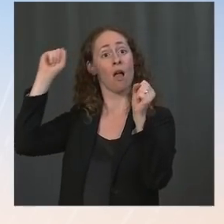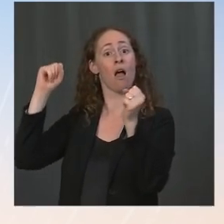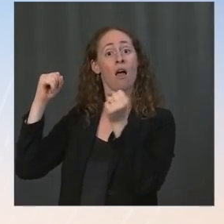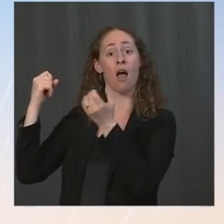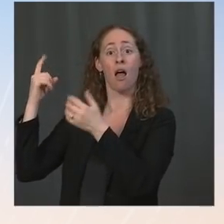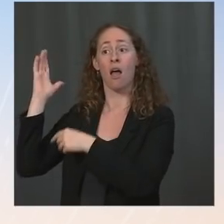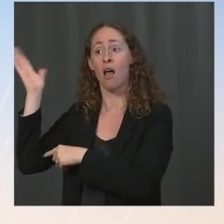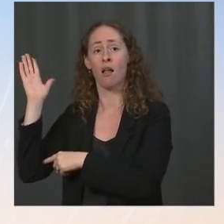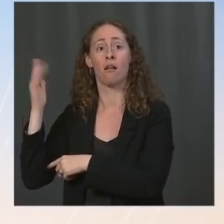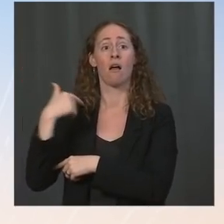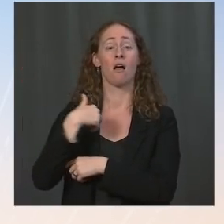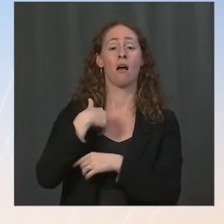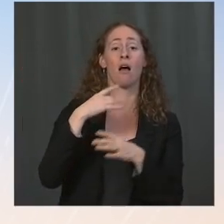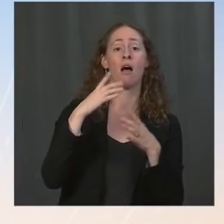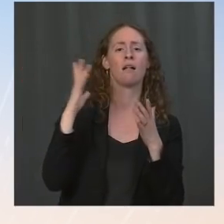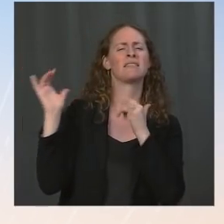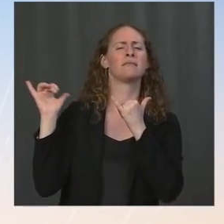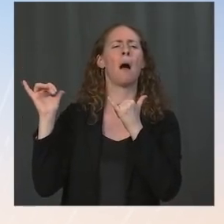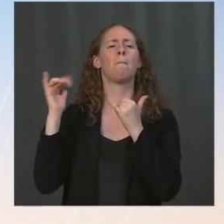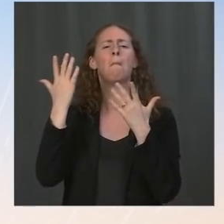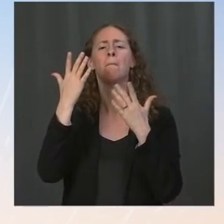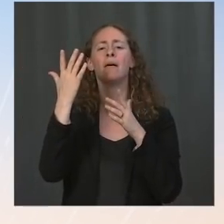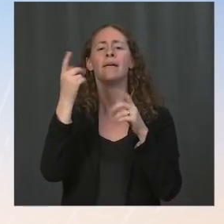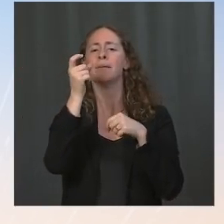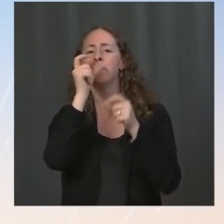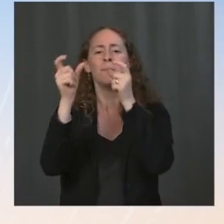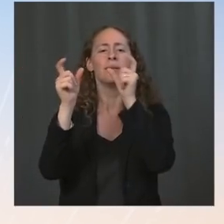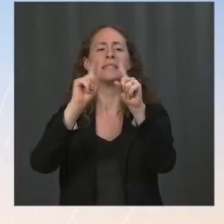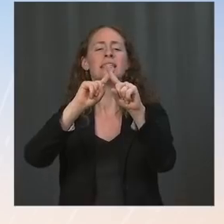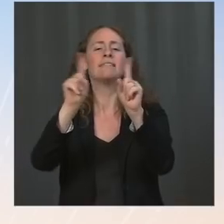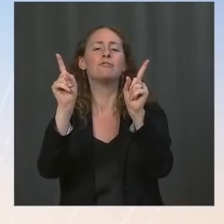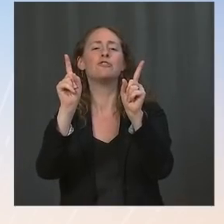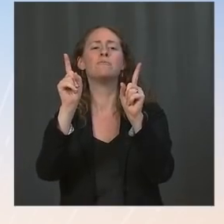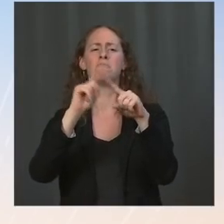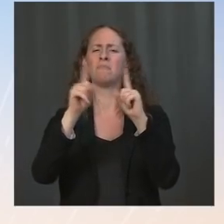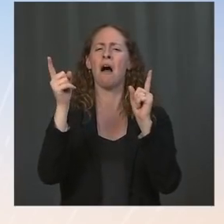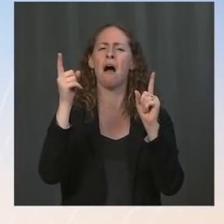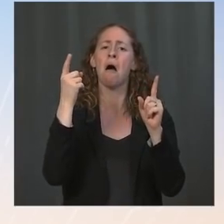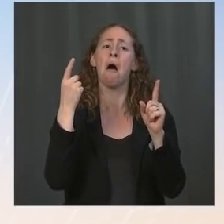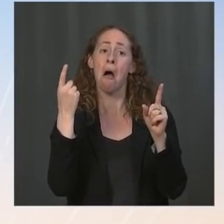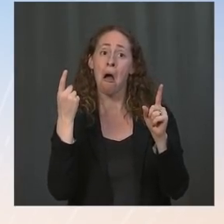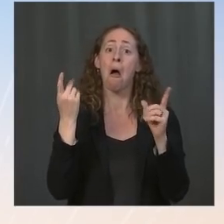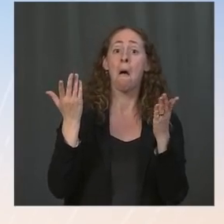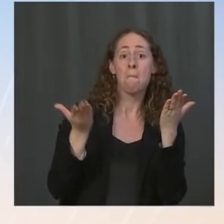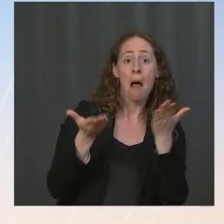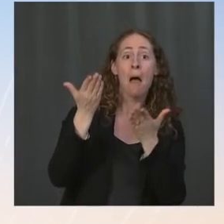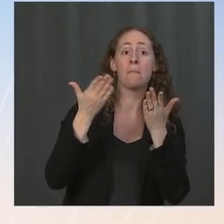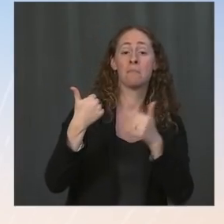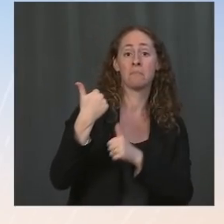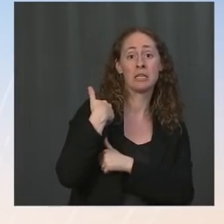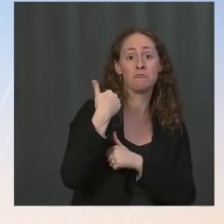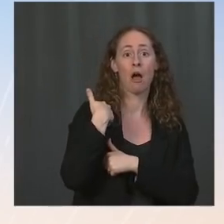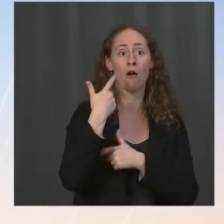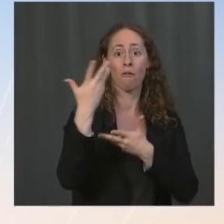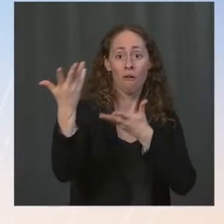there could be cases where on-the-ground commanders who are coordinating with the Taliban to get people through checkpoints to get --